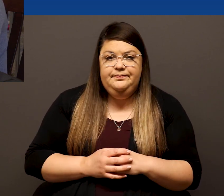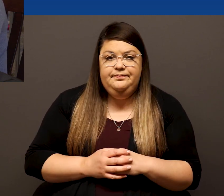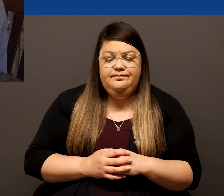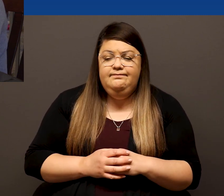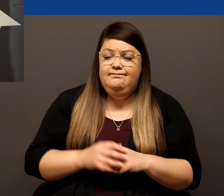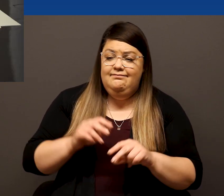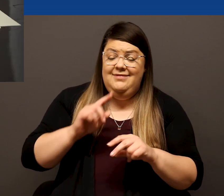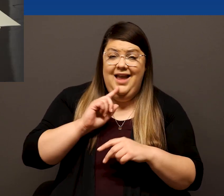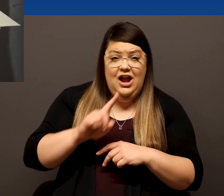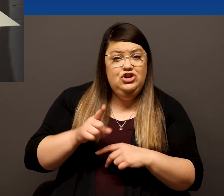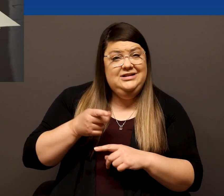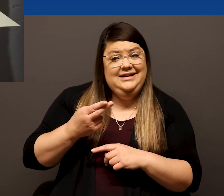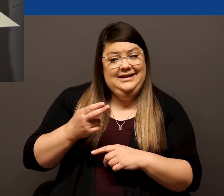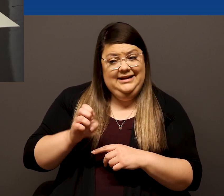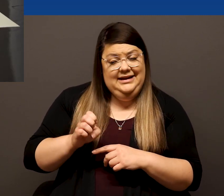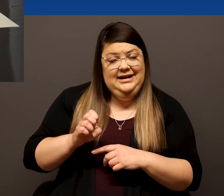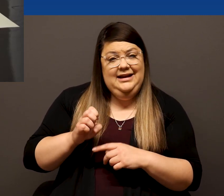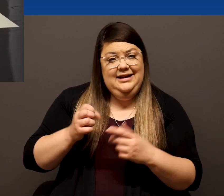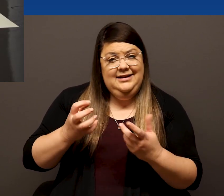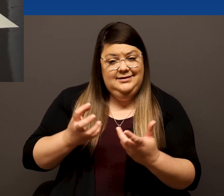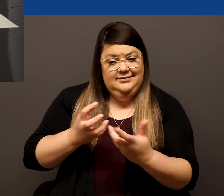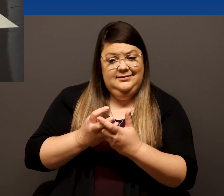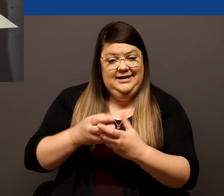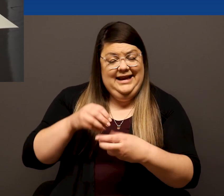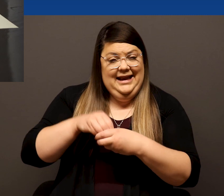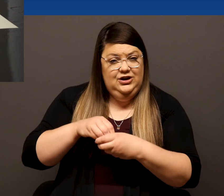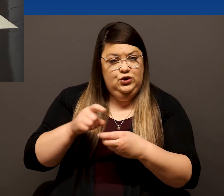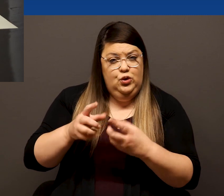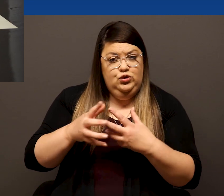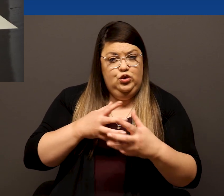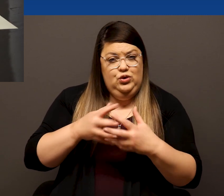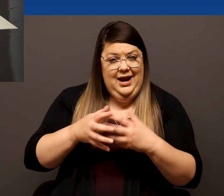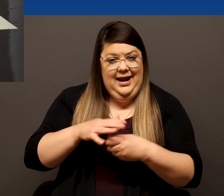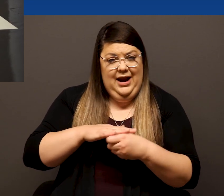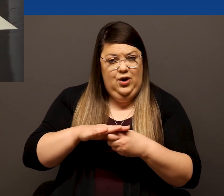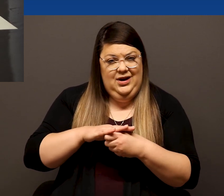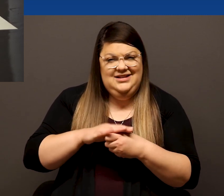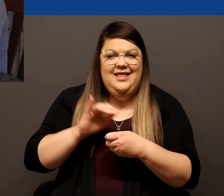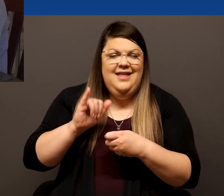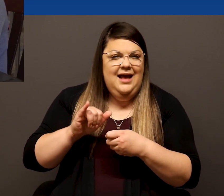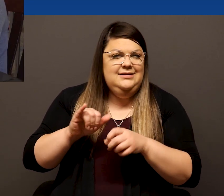So he actually falls into some of these gray areas, which are those monitoring areas.